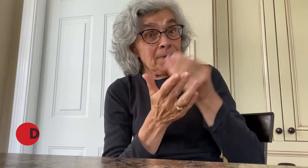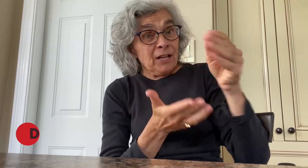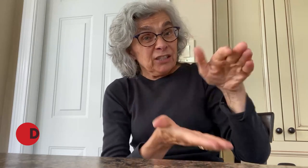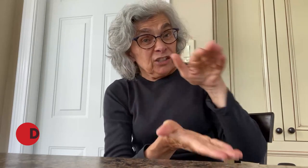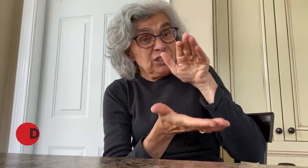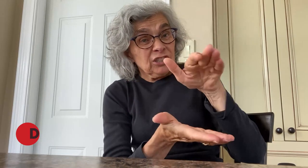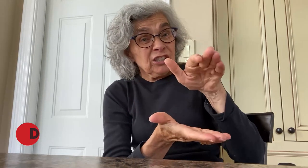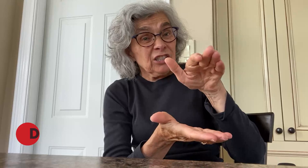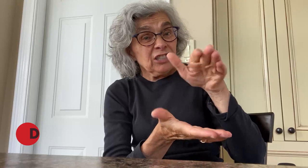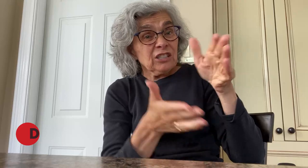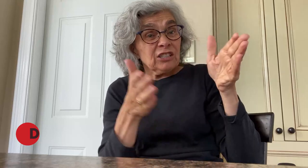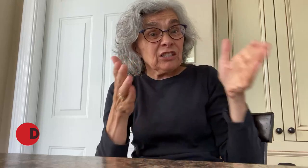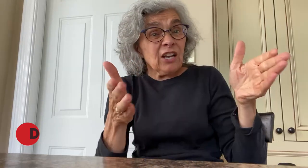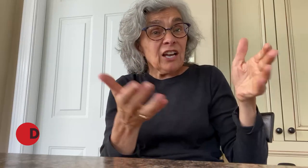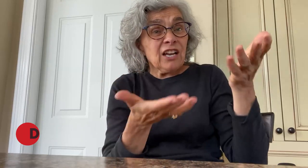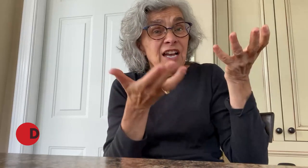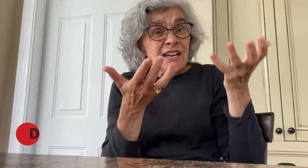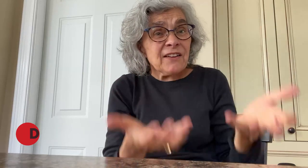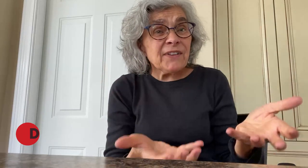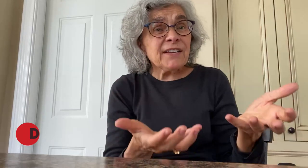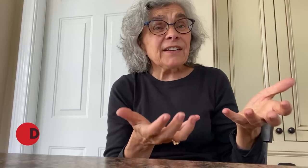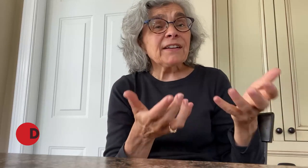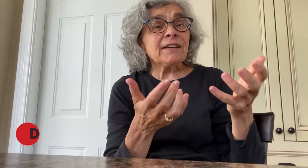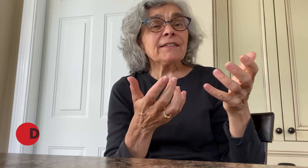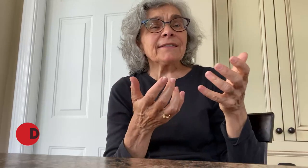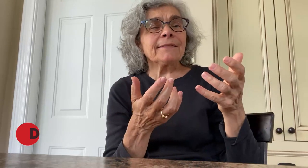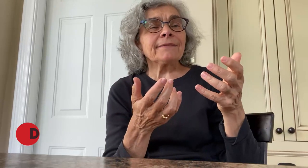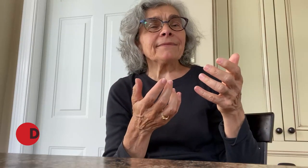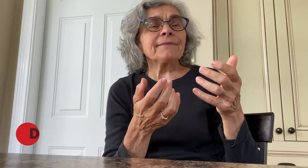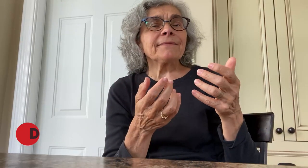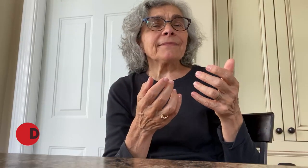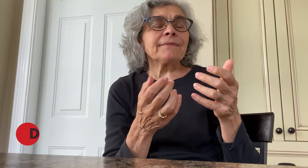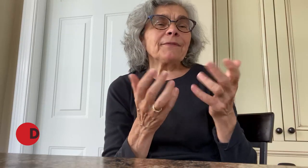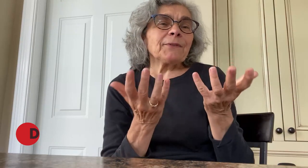we knew people wouldn’t buy a thick and heavy book.